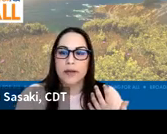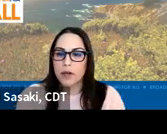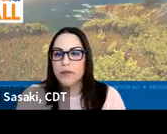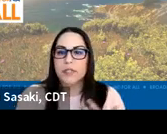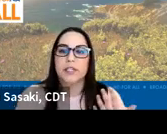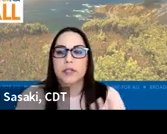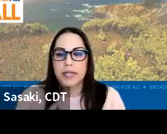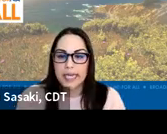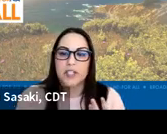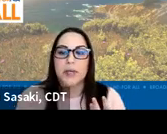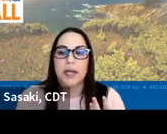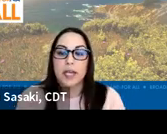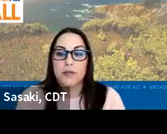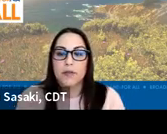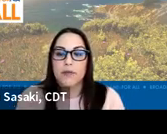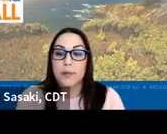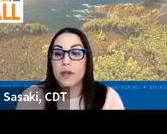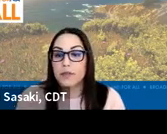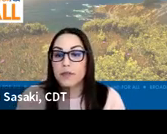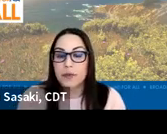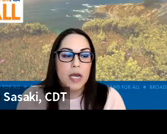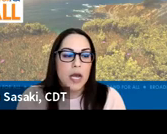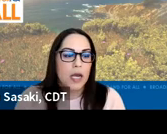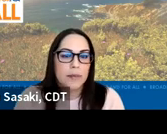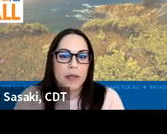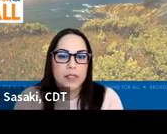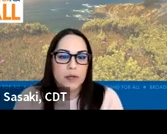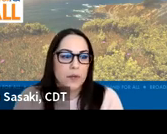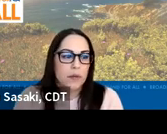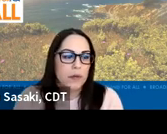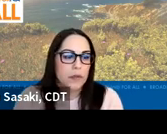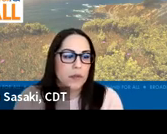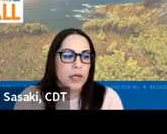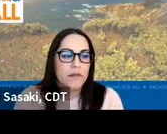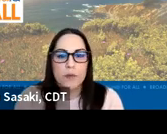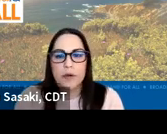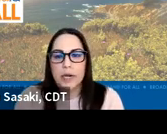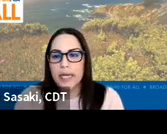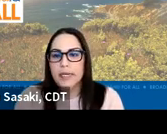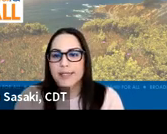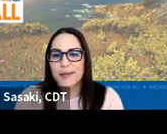have conversation and engagement, and here from from all of you. So. What we're looking for is,